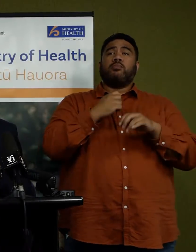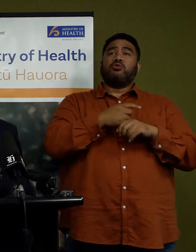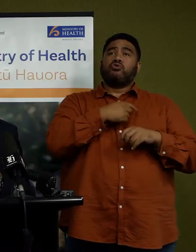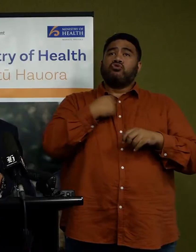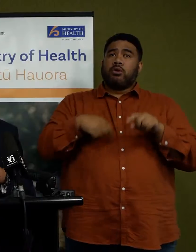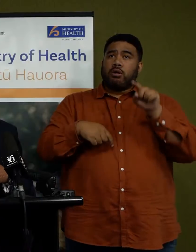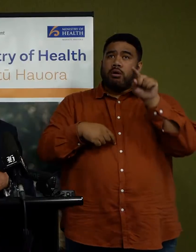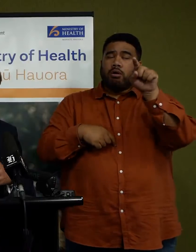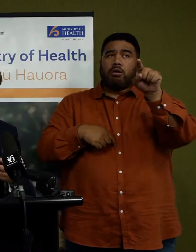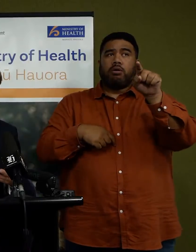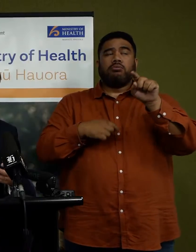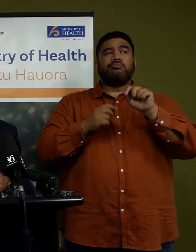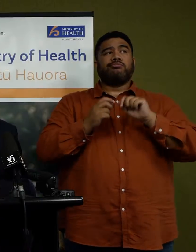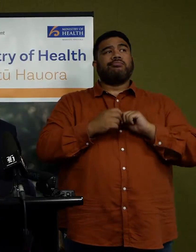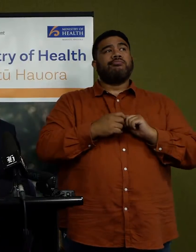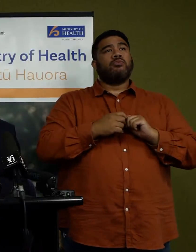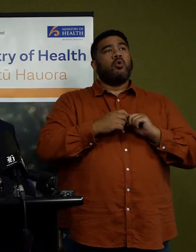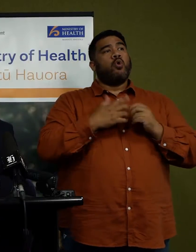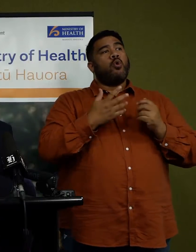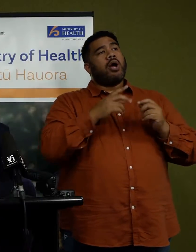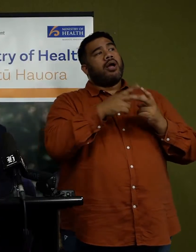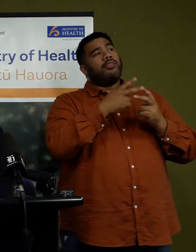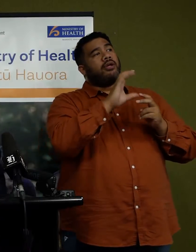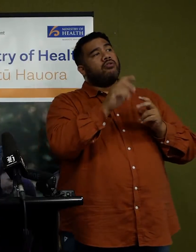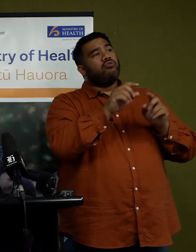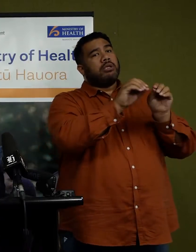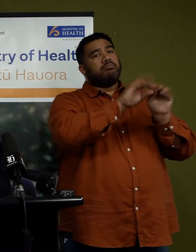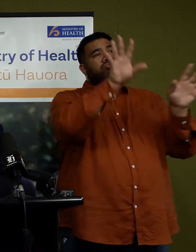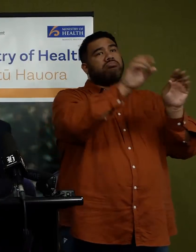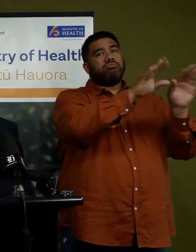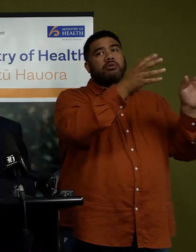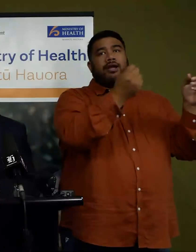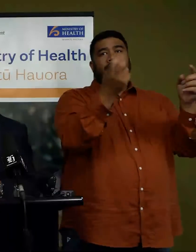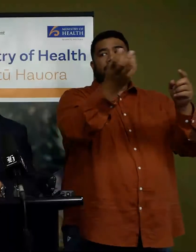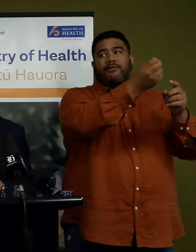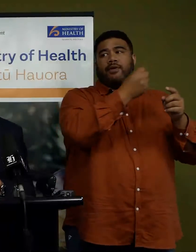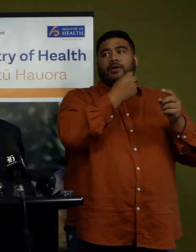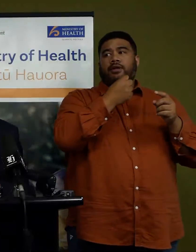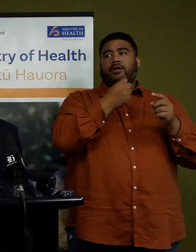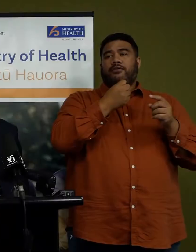as well as other countries with big outbreaks. But most pertinent, of course, is to look at countries like Australia,